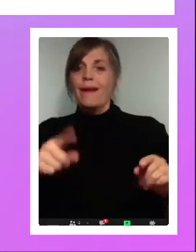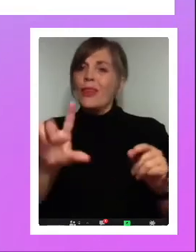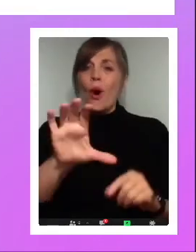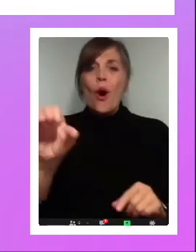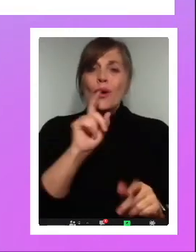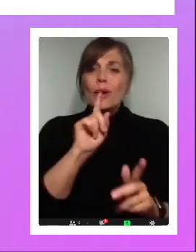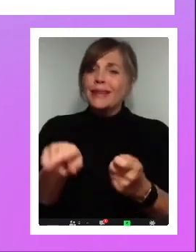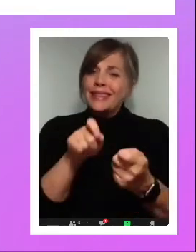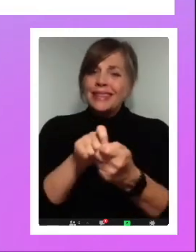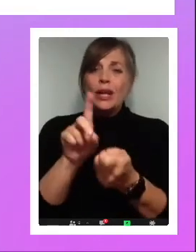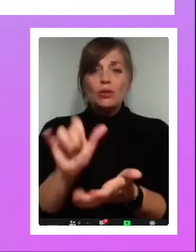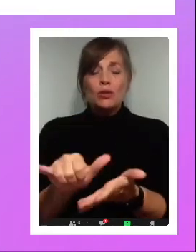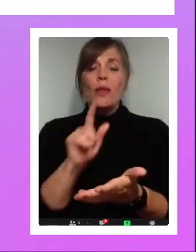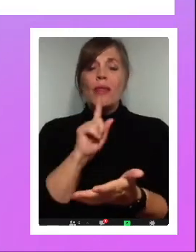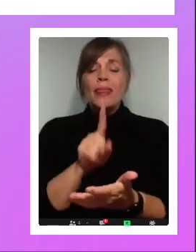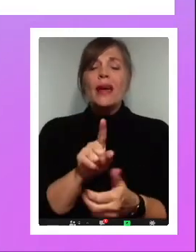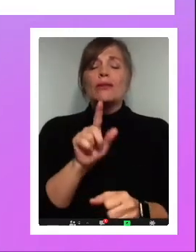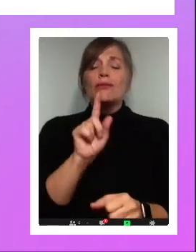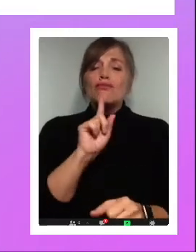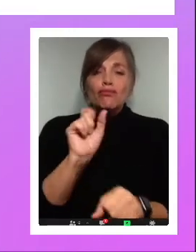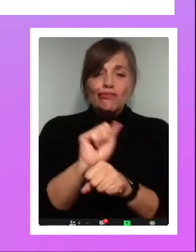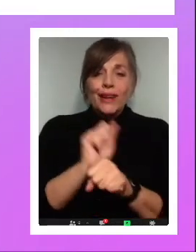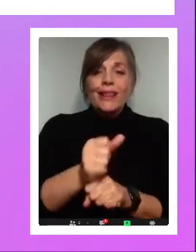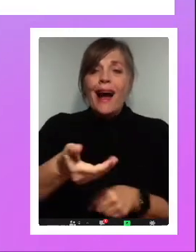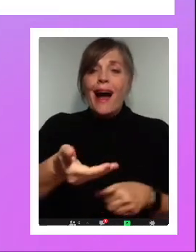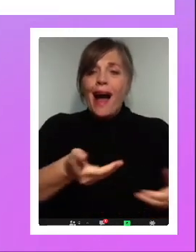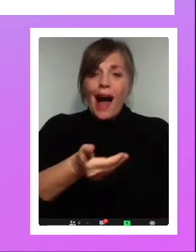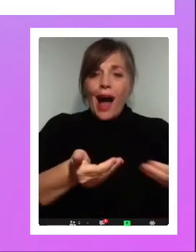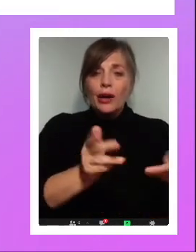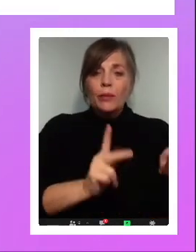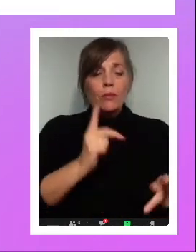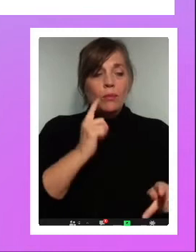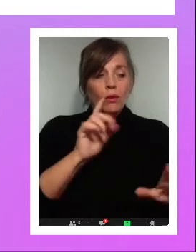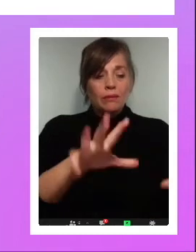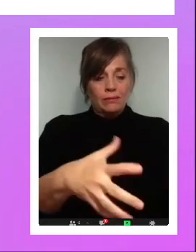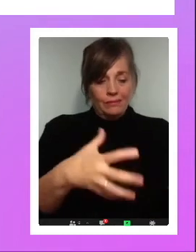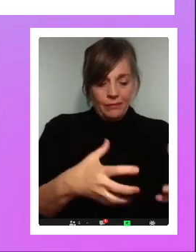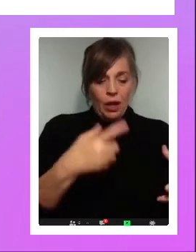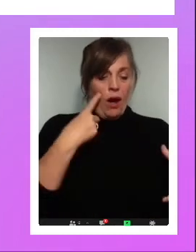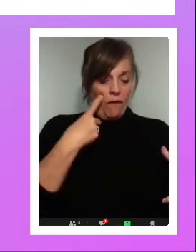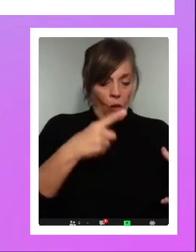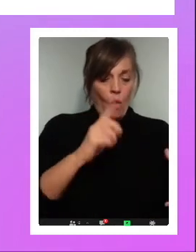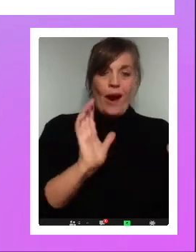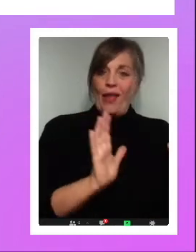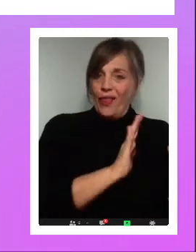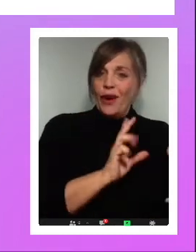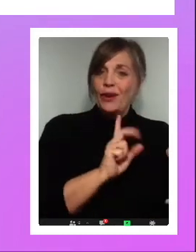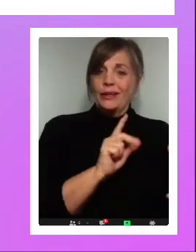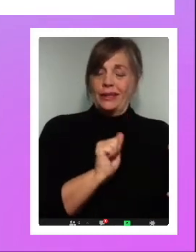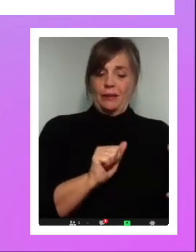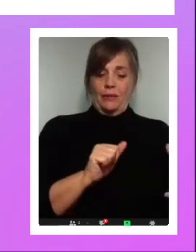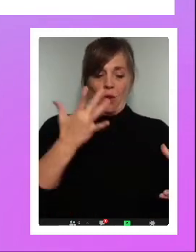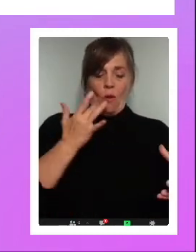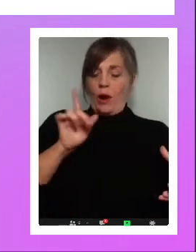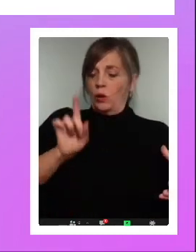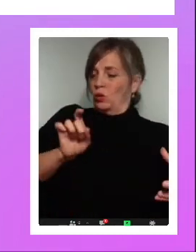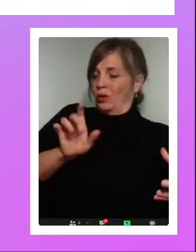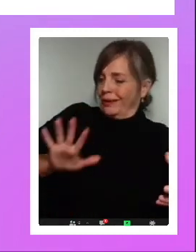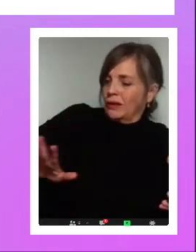they have deliberately hired people for their disabilities for purposes of testing, accommodation and accessibility.